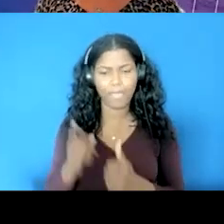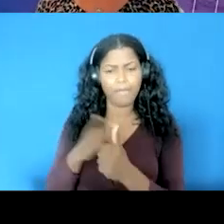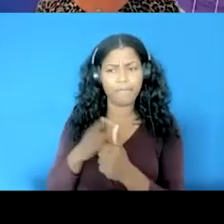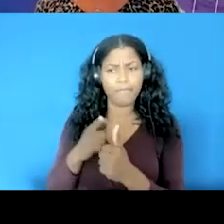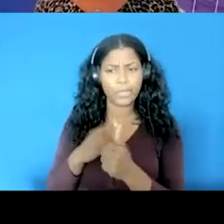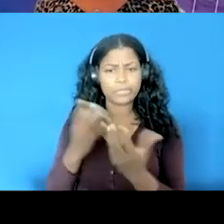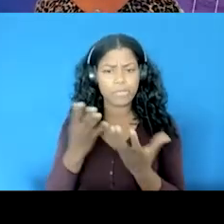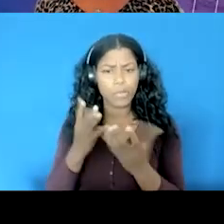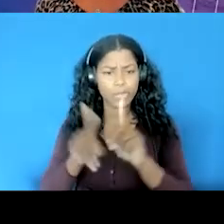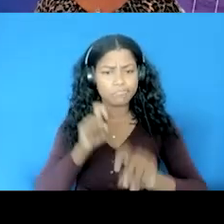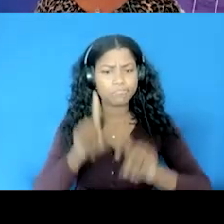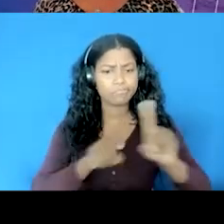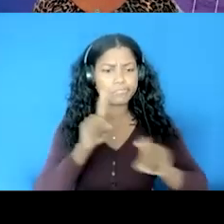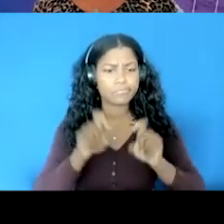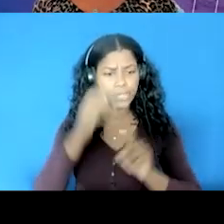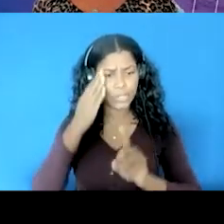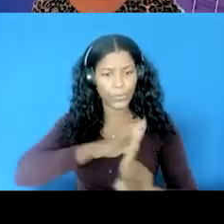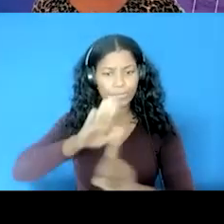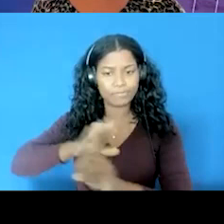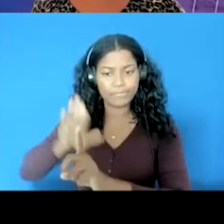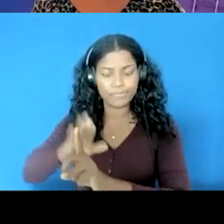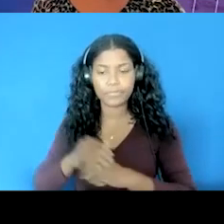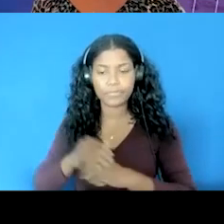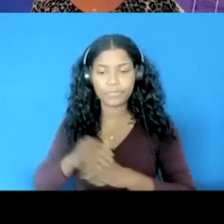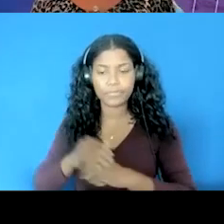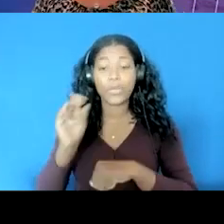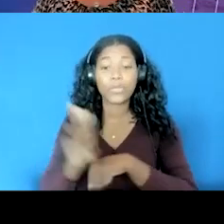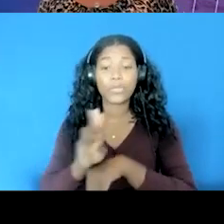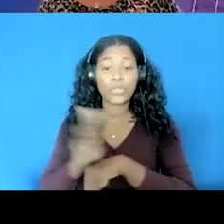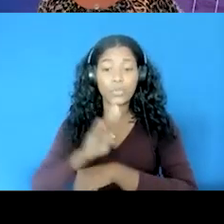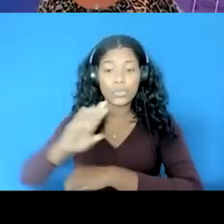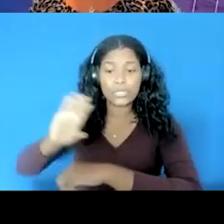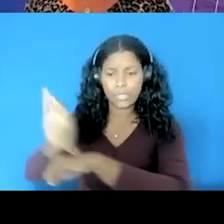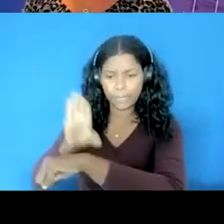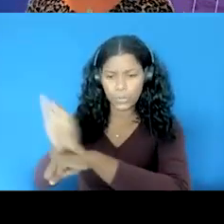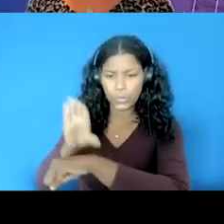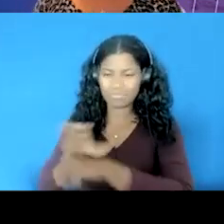If you're using Zoom from a desktop browser, you may not be able to access the poll.